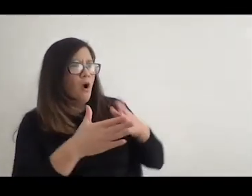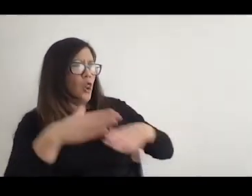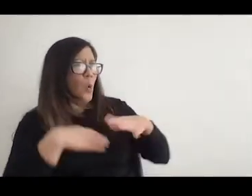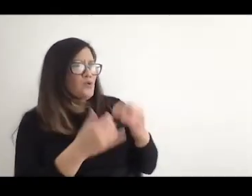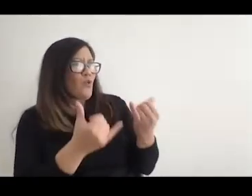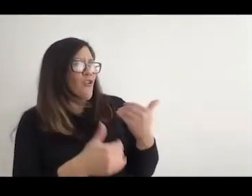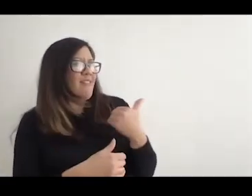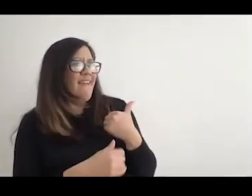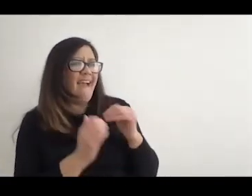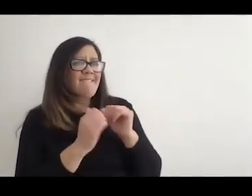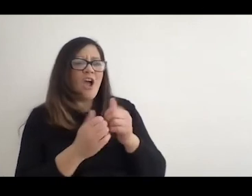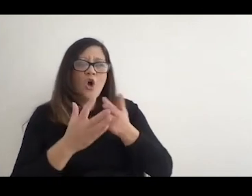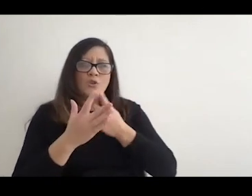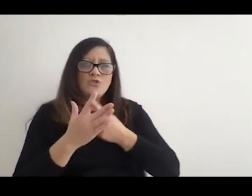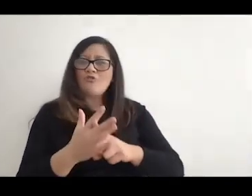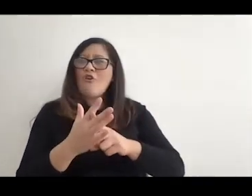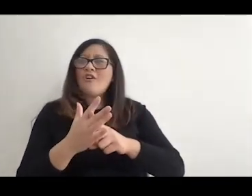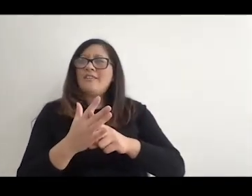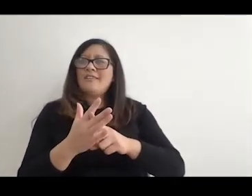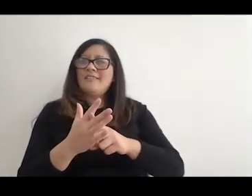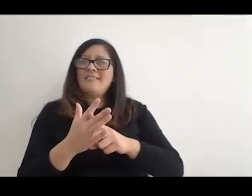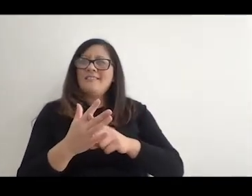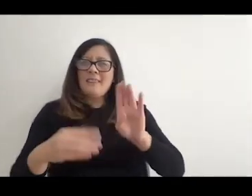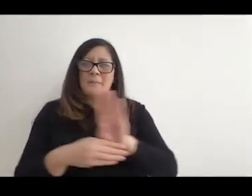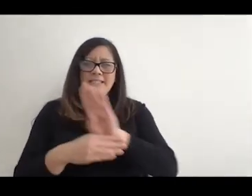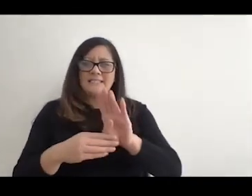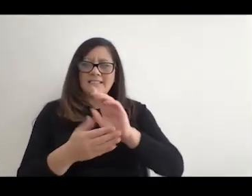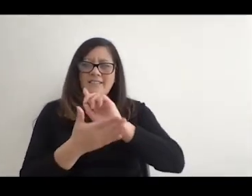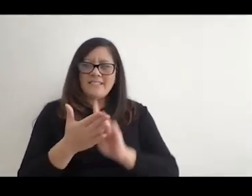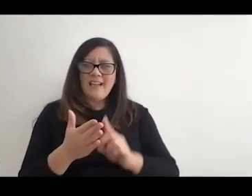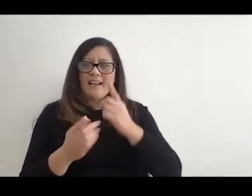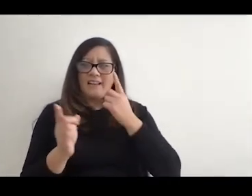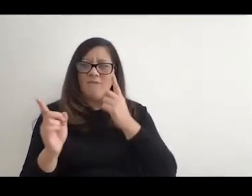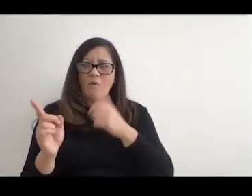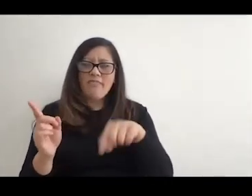they don't have buy in from the top, I already know it's just going to be a headache.